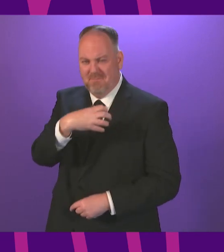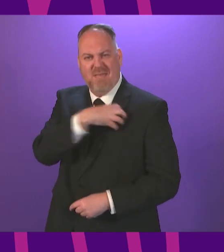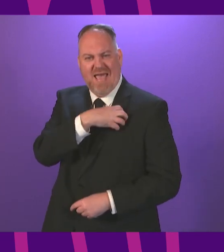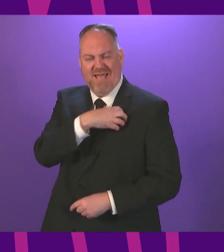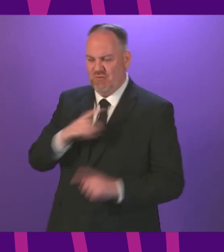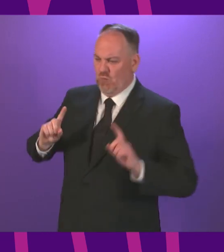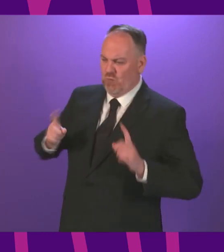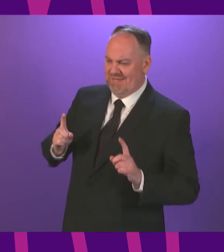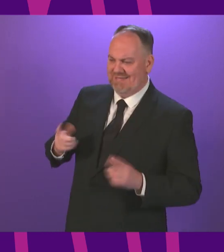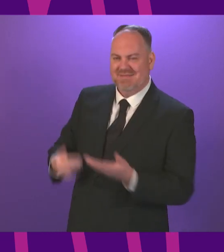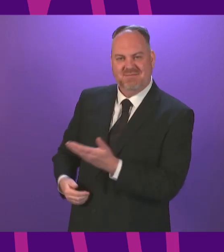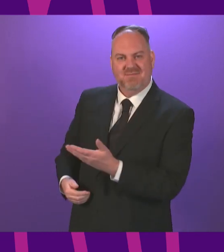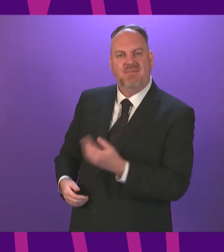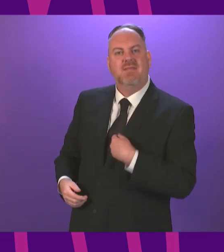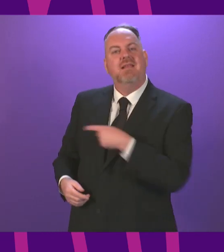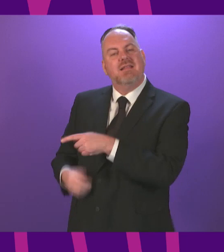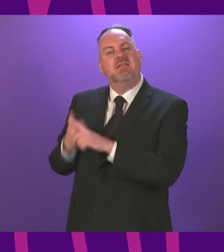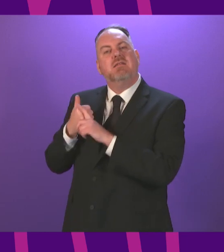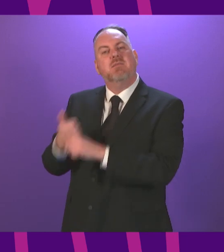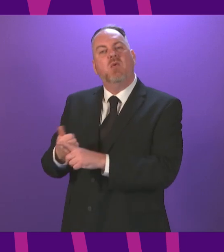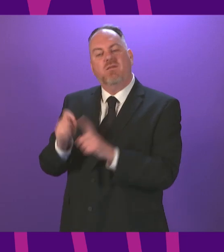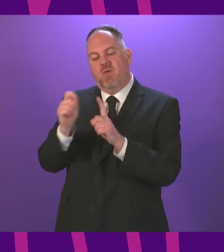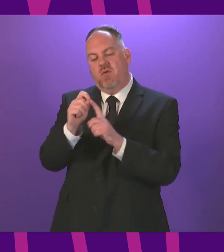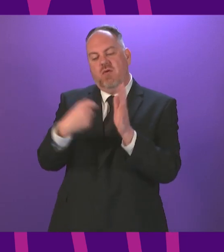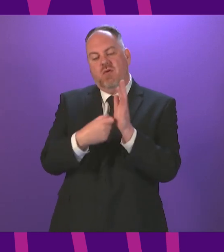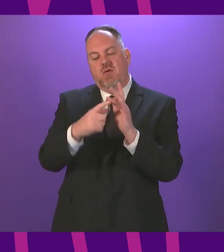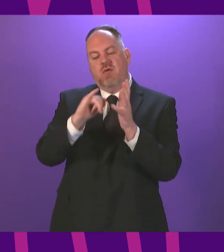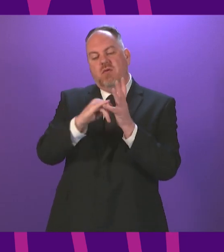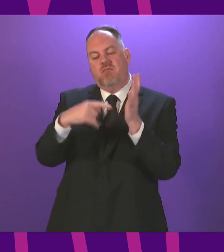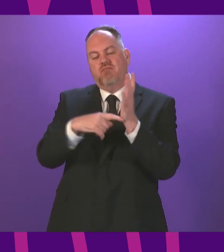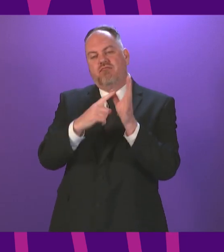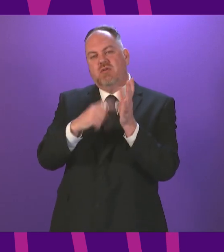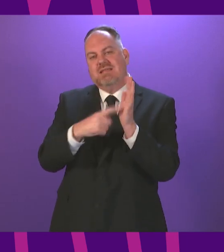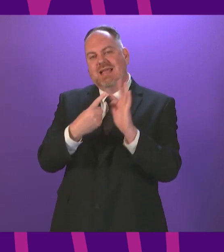“To show support for the prostate cancer campaign,” I said. He looked at me closely